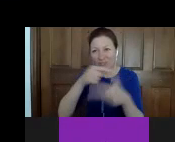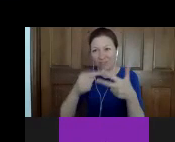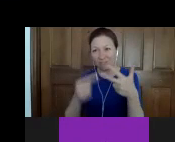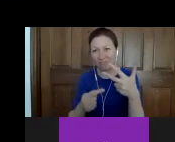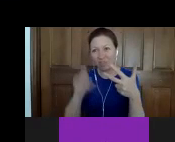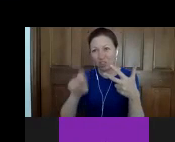it?